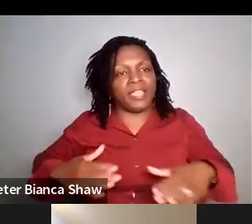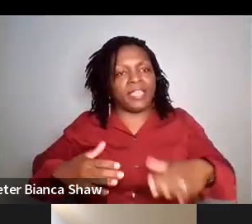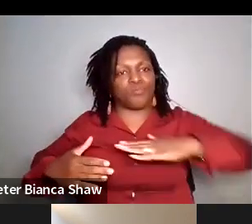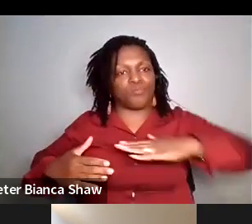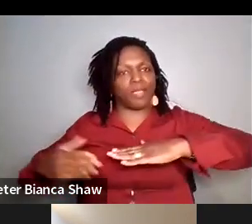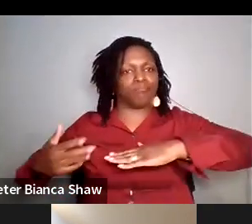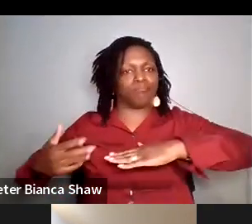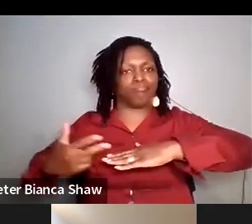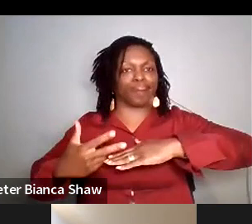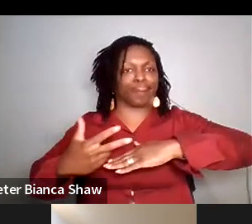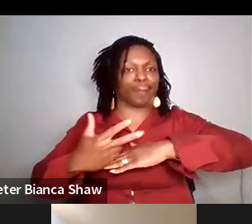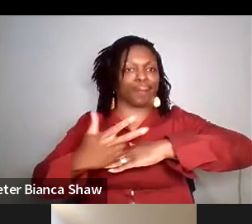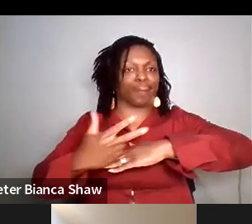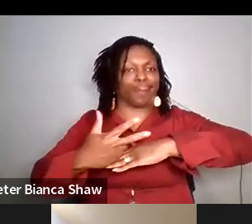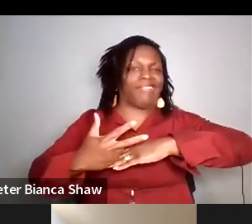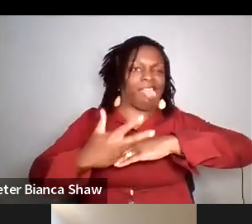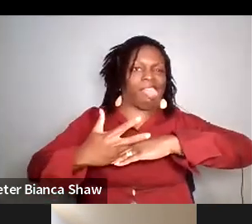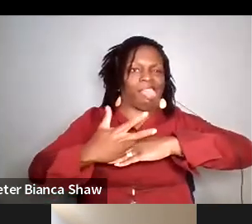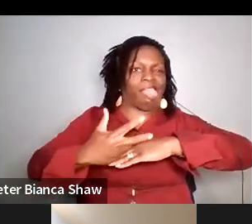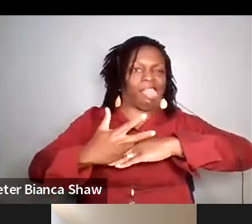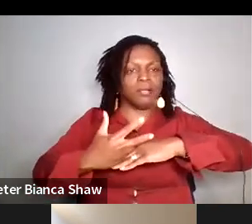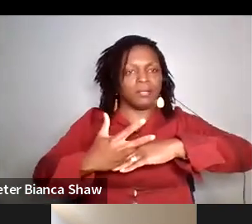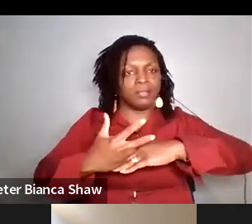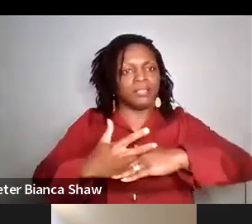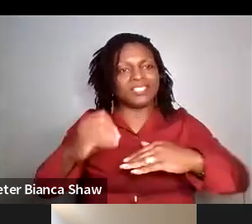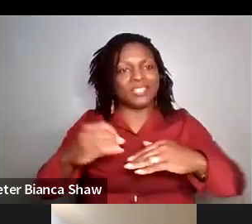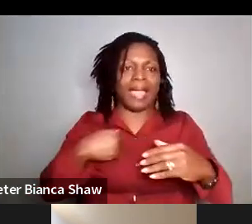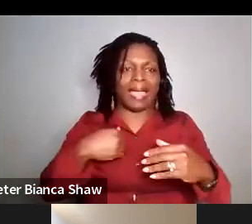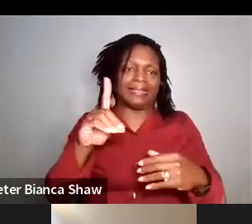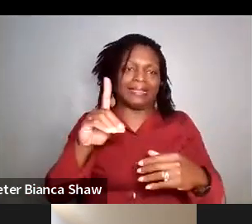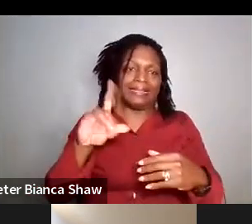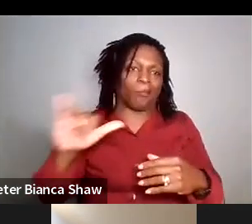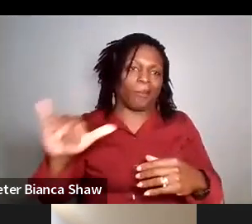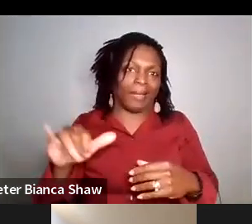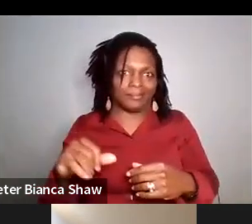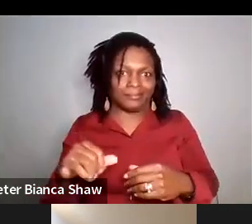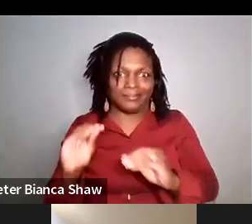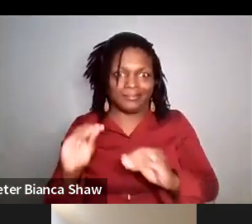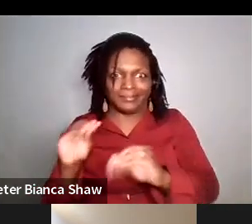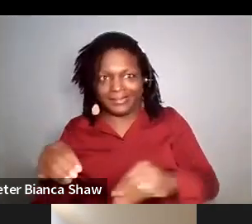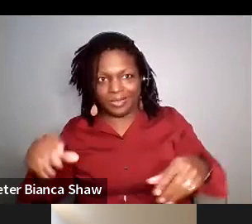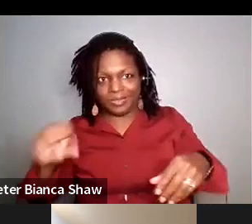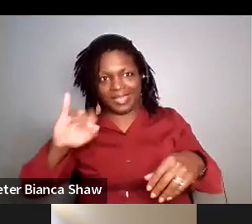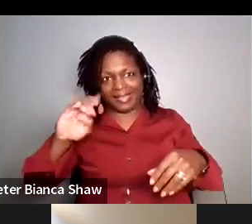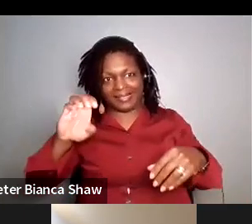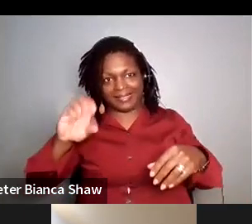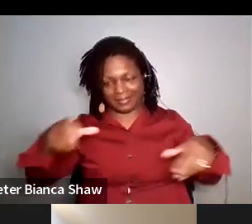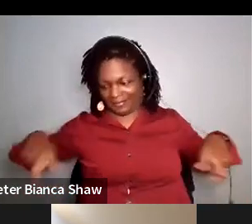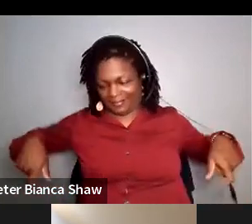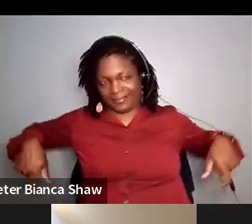had the a little dy installation. on the sides so now they don't get stuck there.